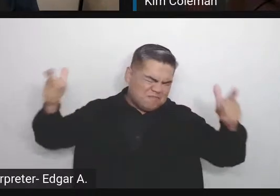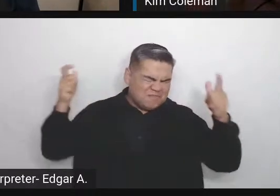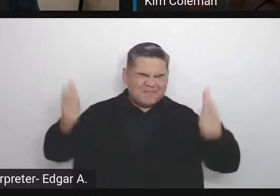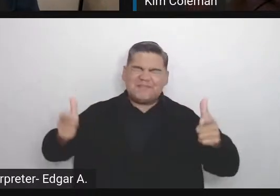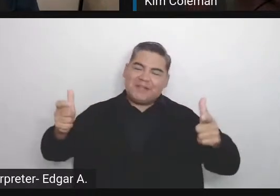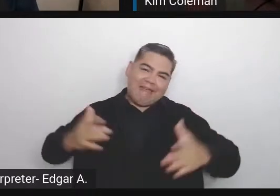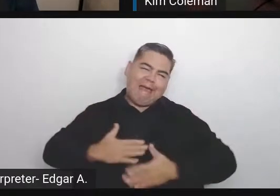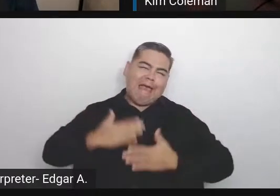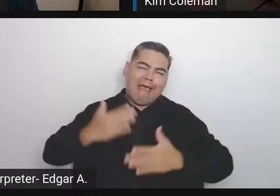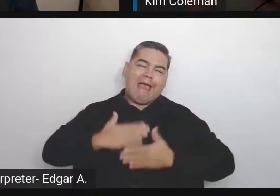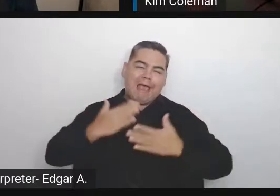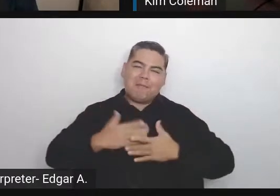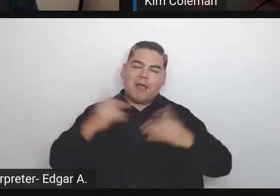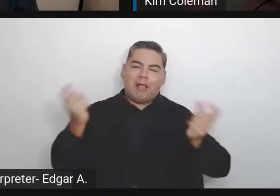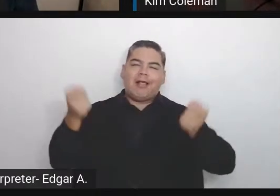Maciek Palmowski: Yes.